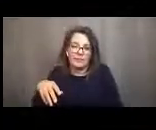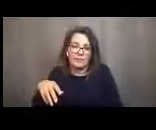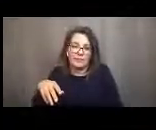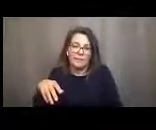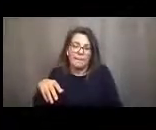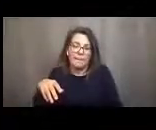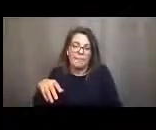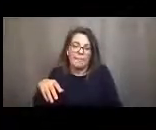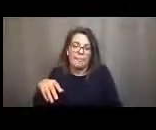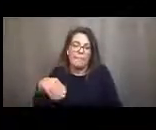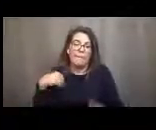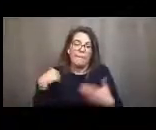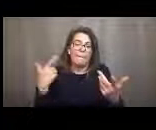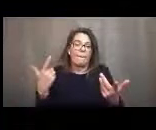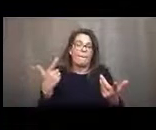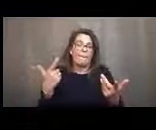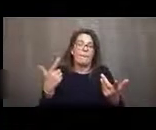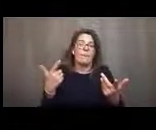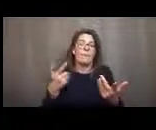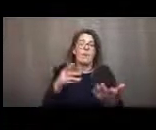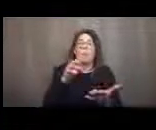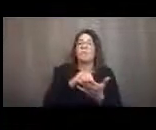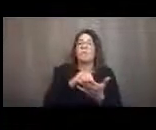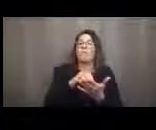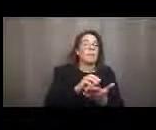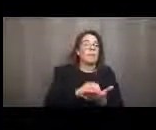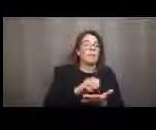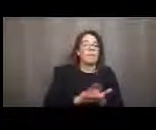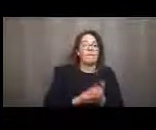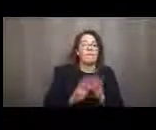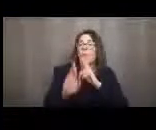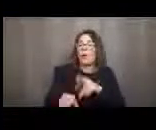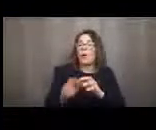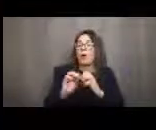So, what are the reporting requirements when you have an identified FCOI?